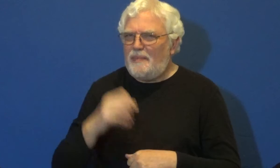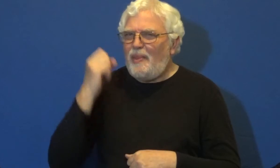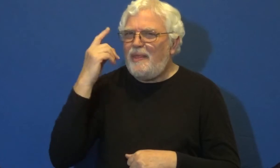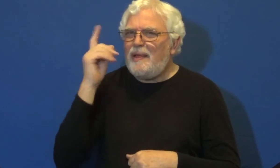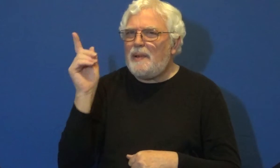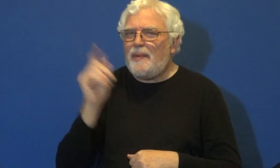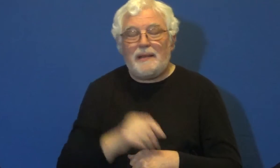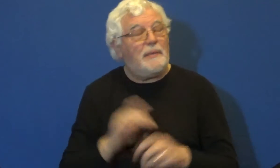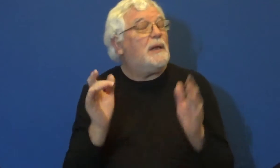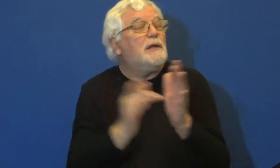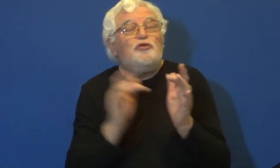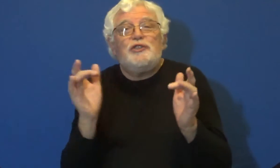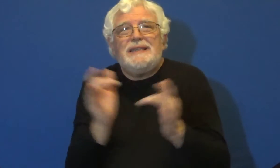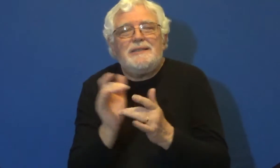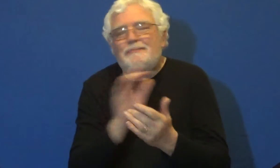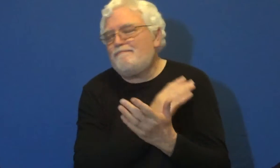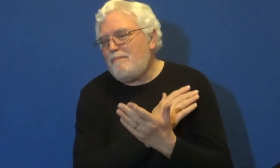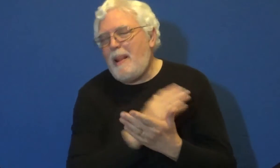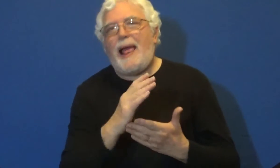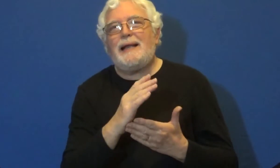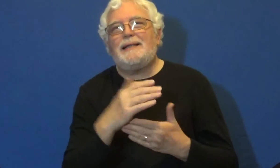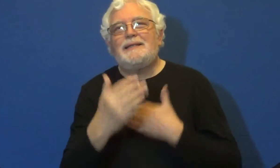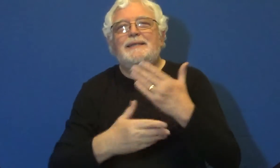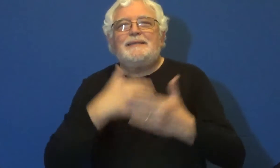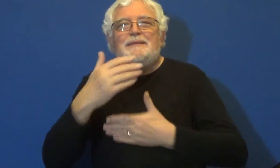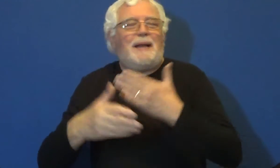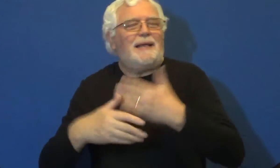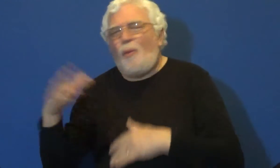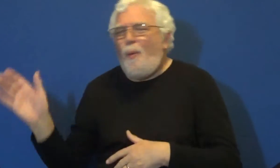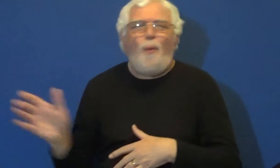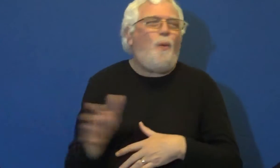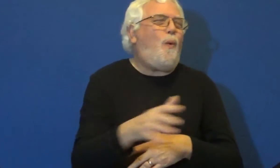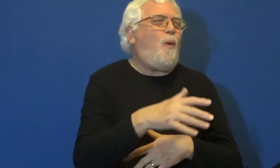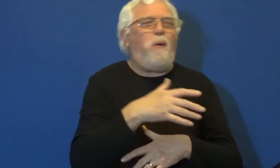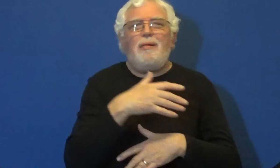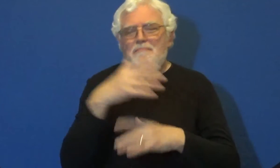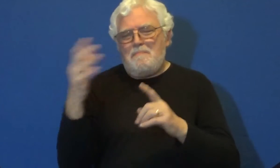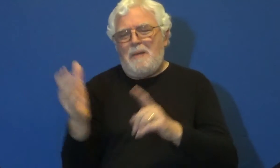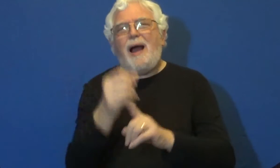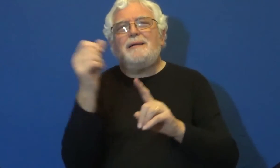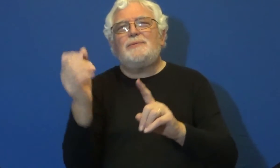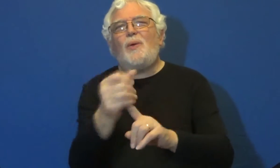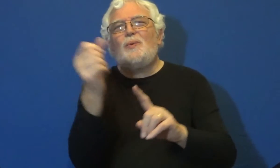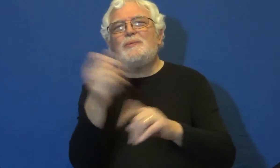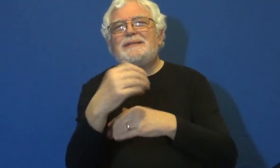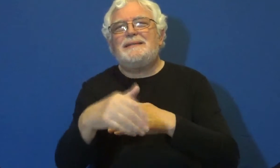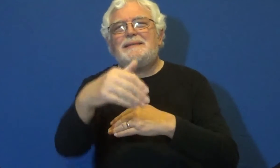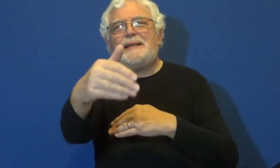Jesus then plainly sets out all the milestones that are necessary to be achieved before we